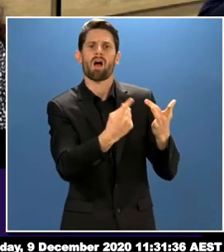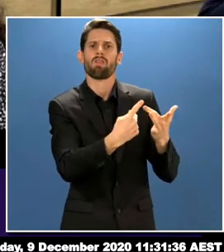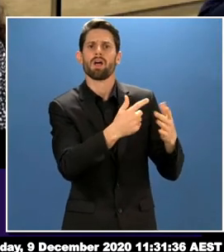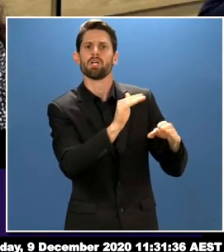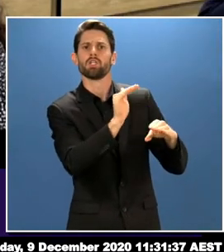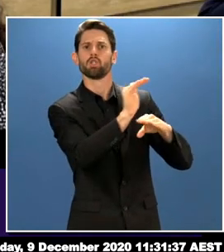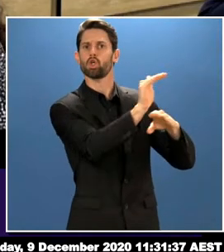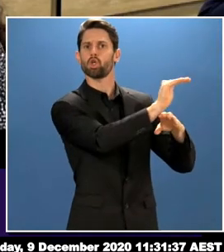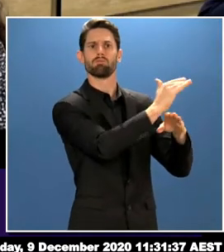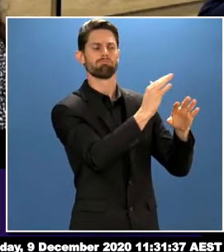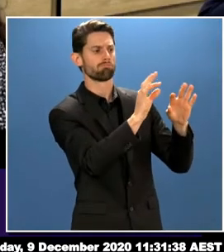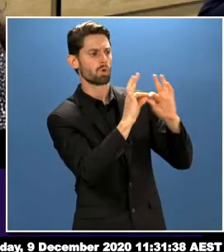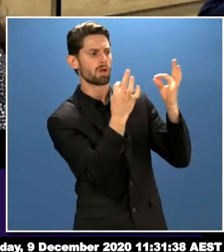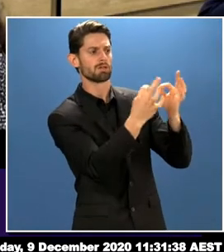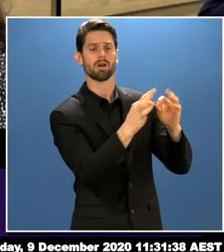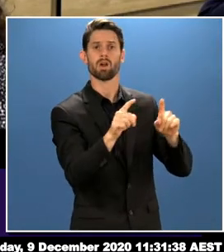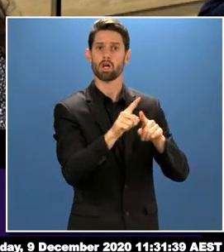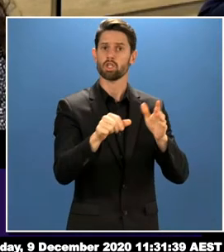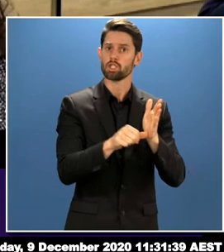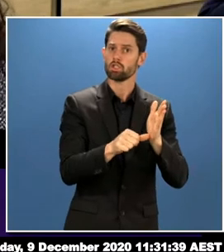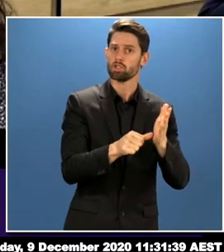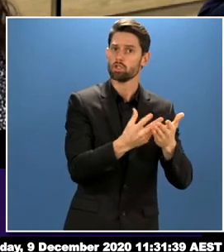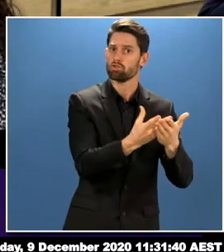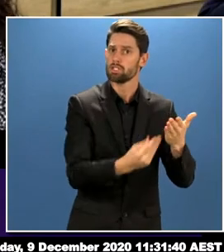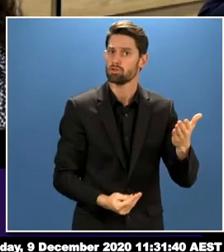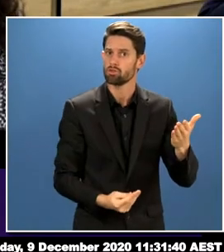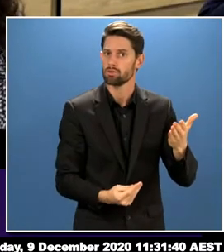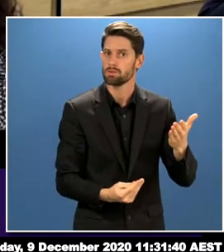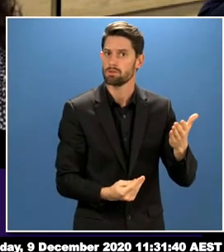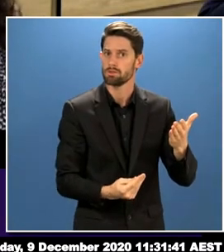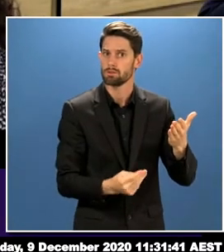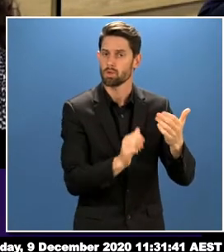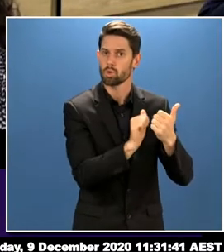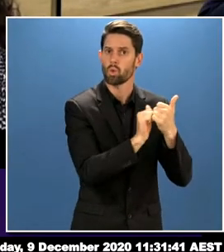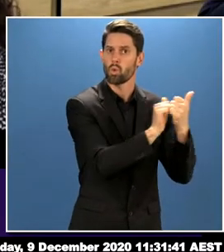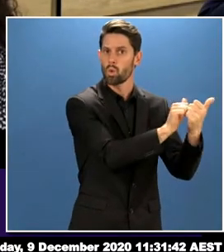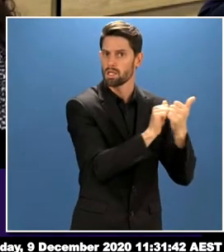Treasury colleagues and the Board of Taxation.